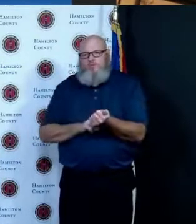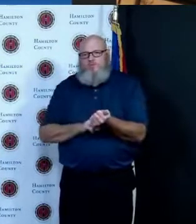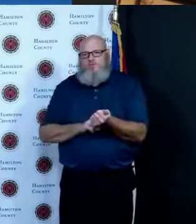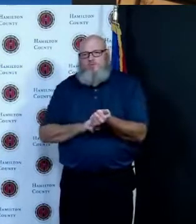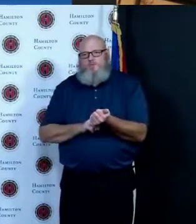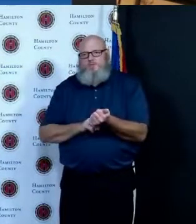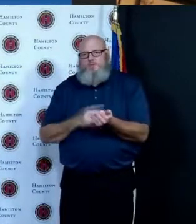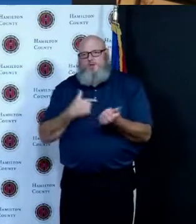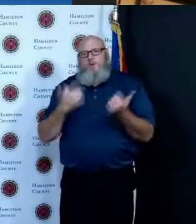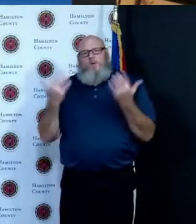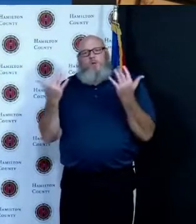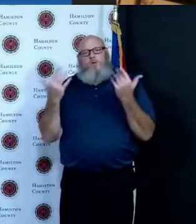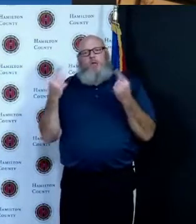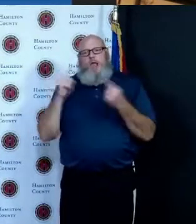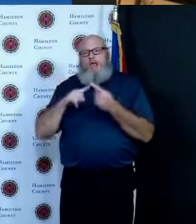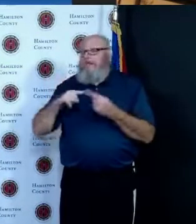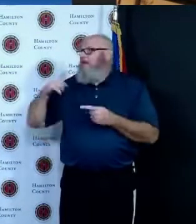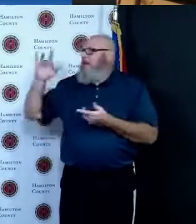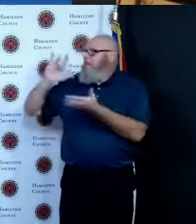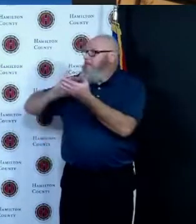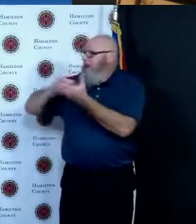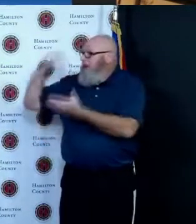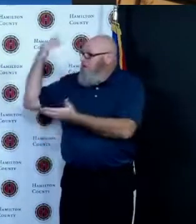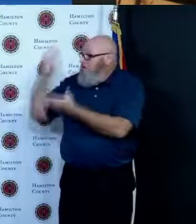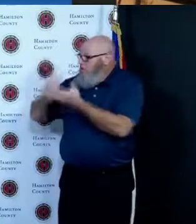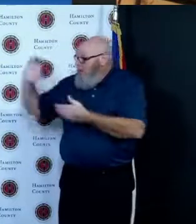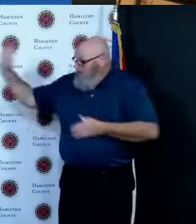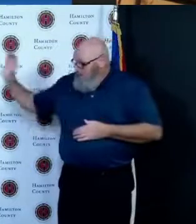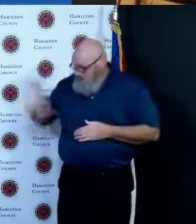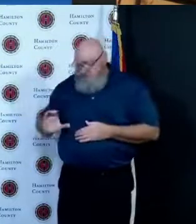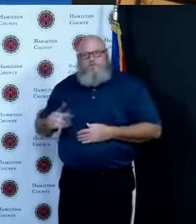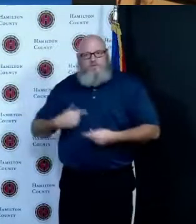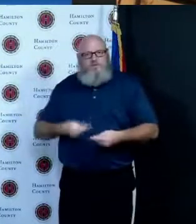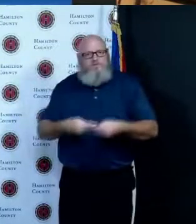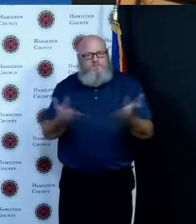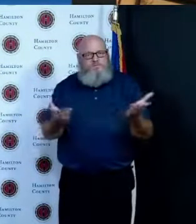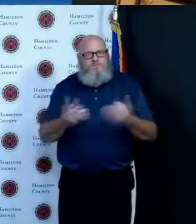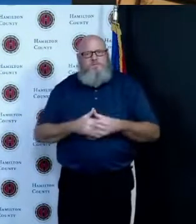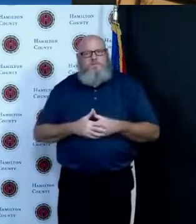and and go from there we do have a list of nurses that are ready to ready to work with us and so